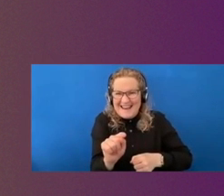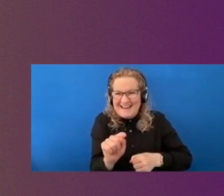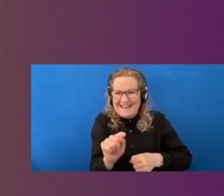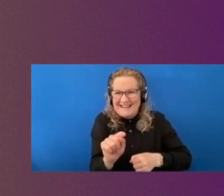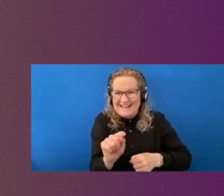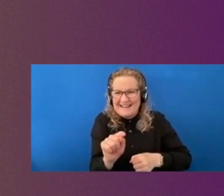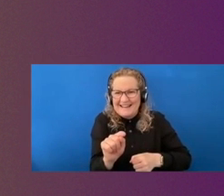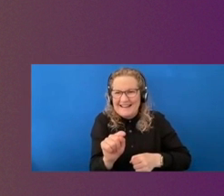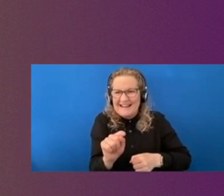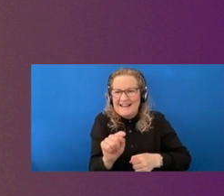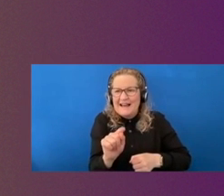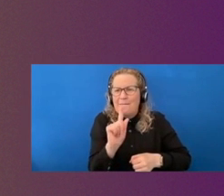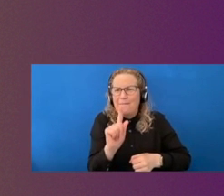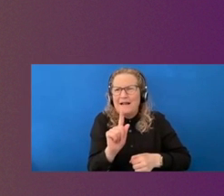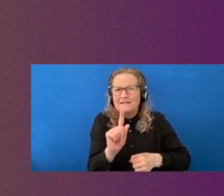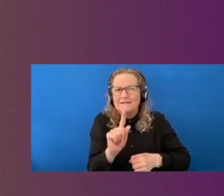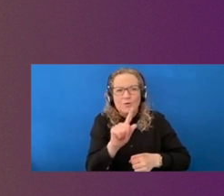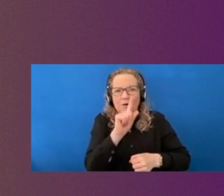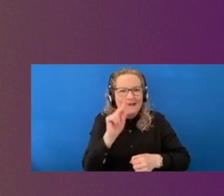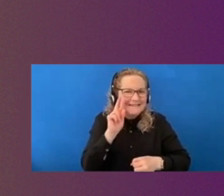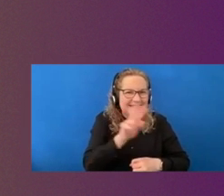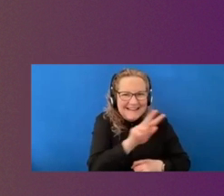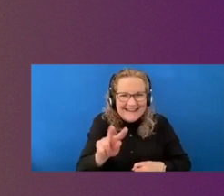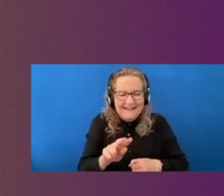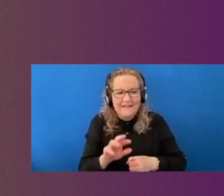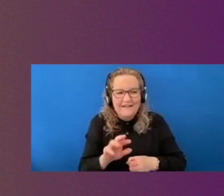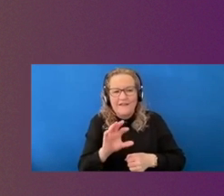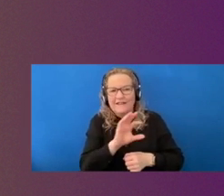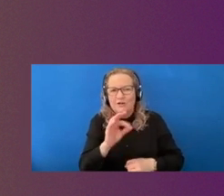lack of visibility a lack of spotlight that we are trying to address here